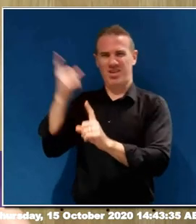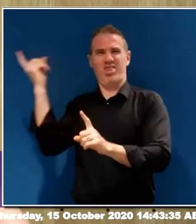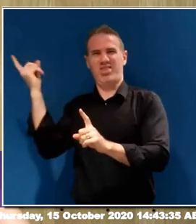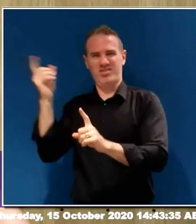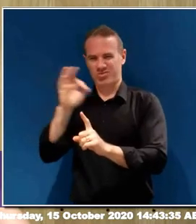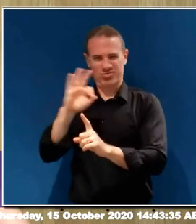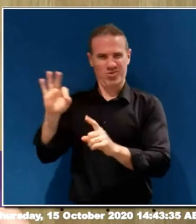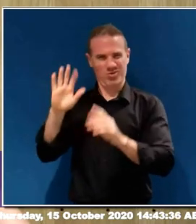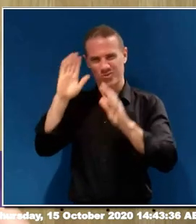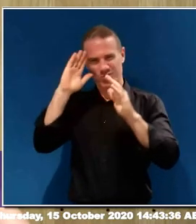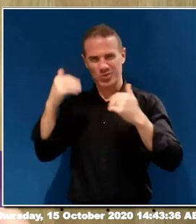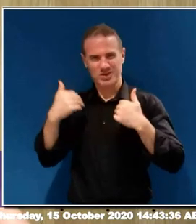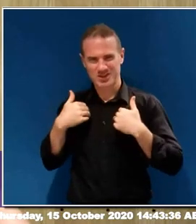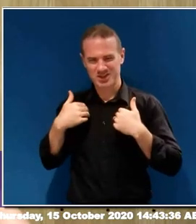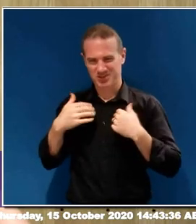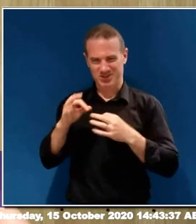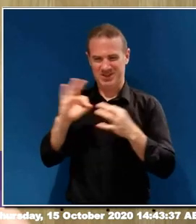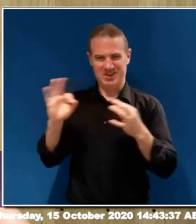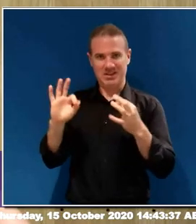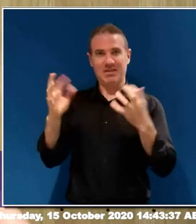Yes.